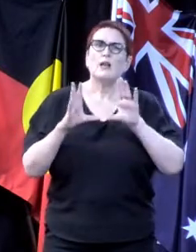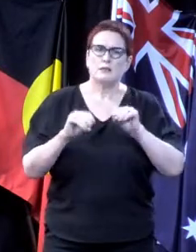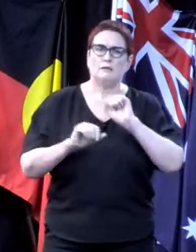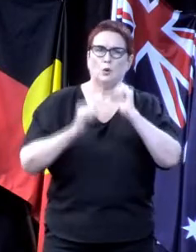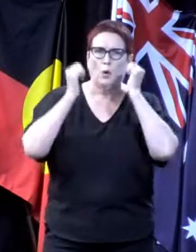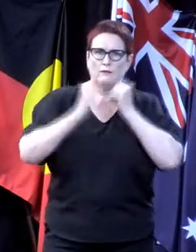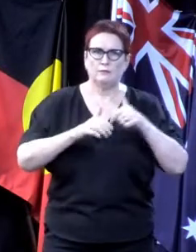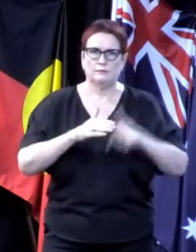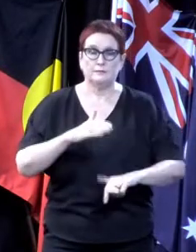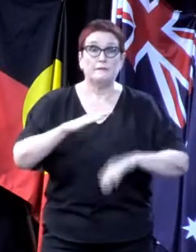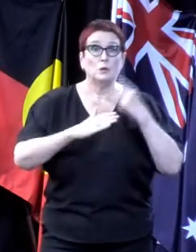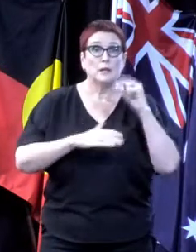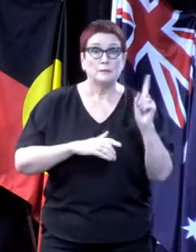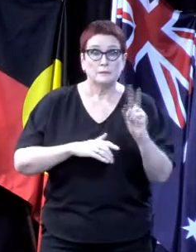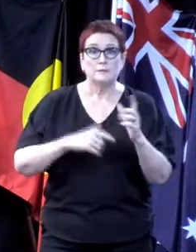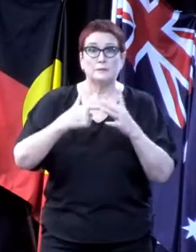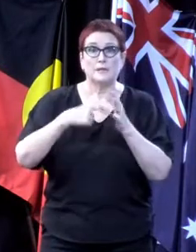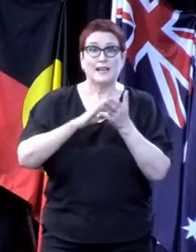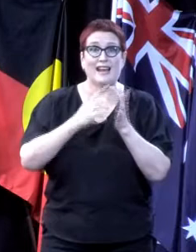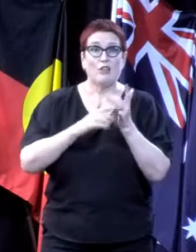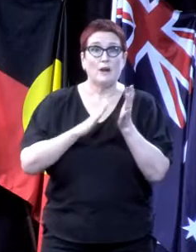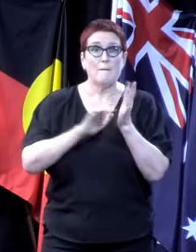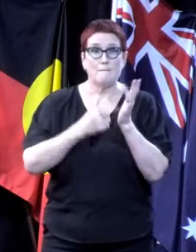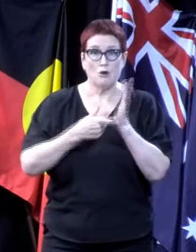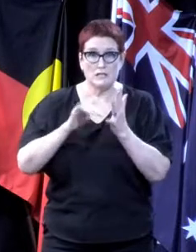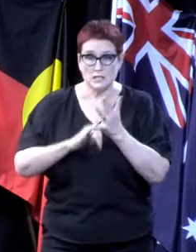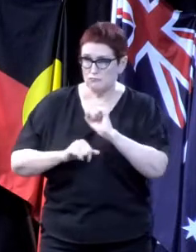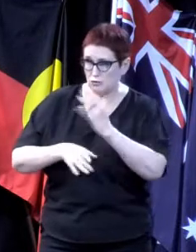Can you state your full name, please? Catherine Morris. What's your current position?